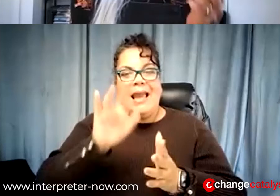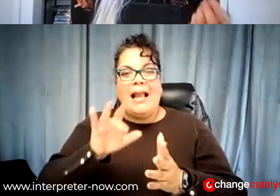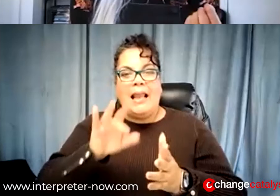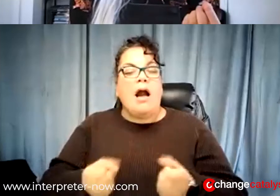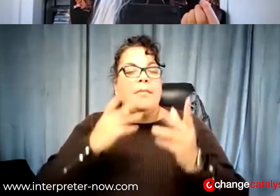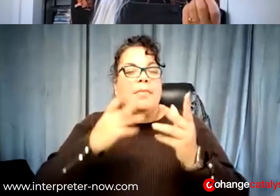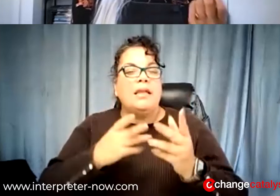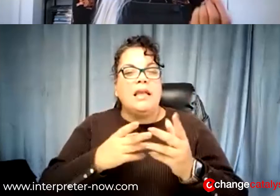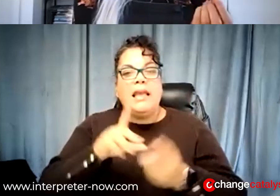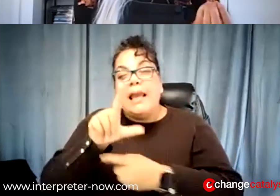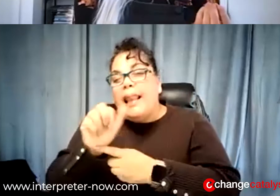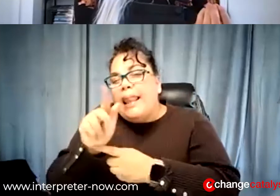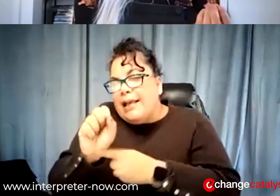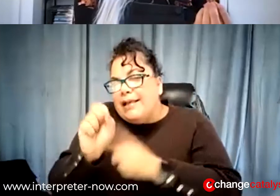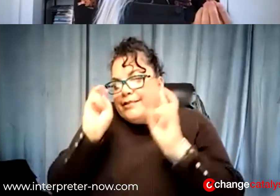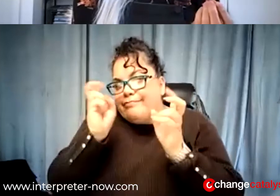that doesn't necessarily indicate the power of those actions.